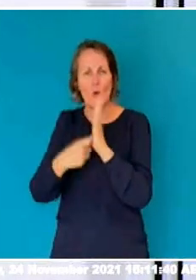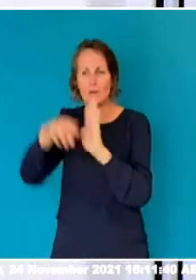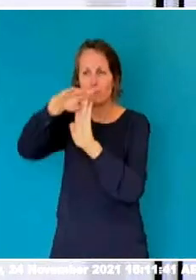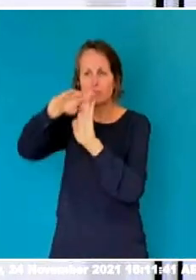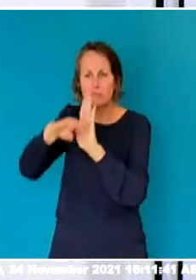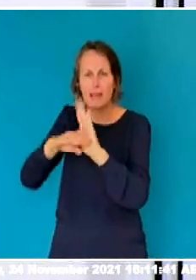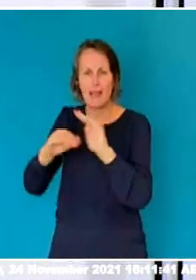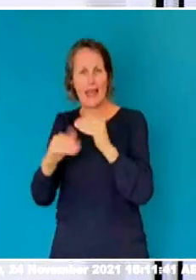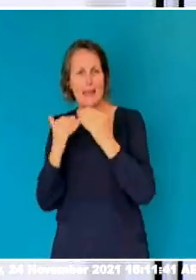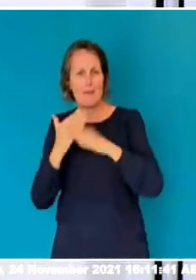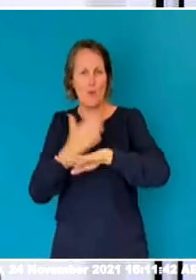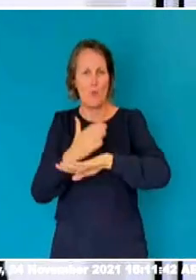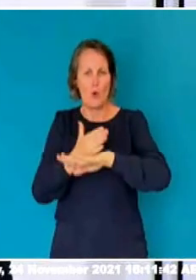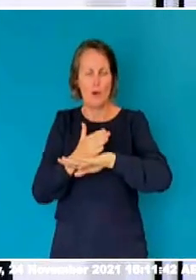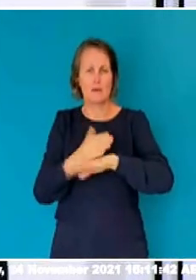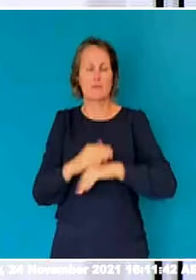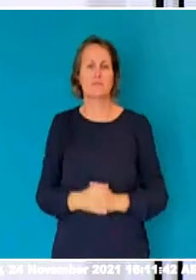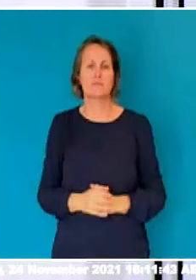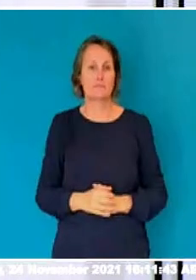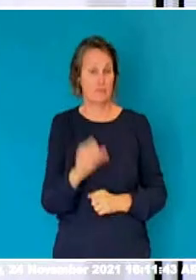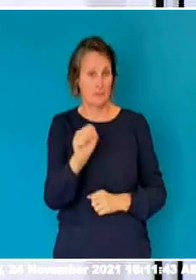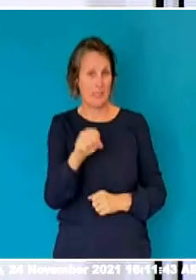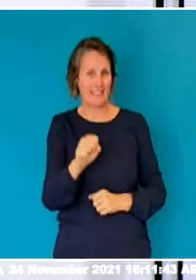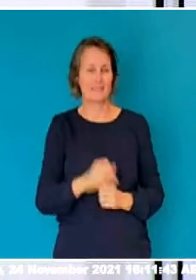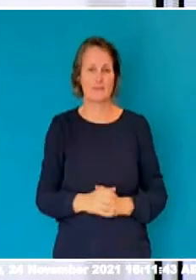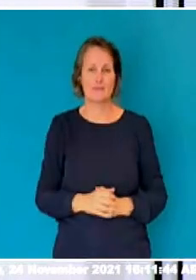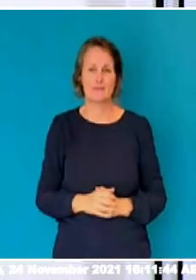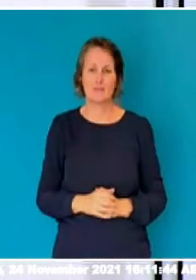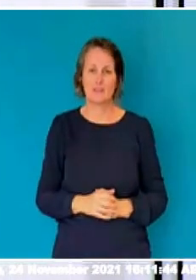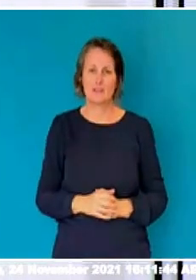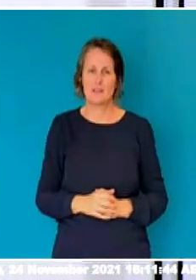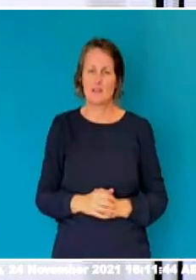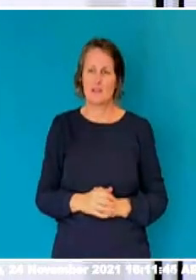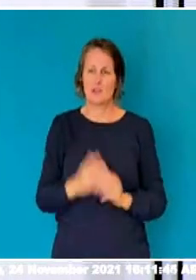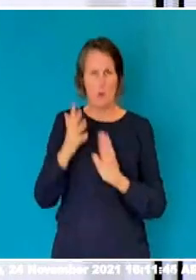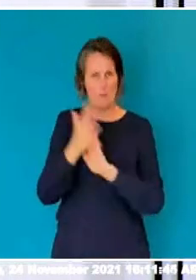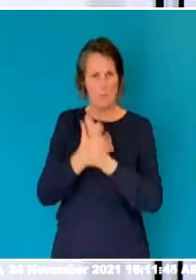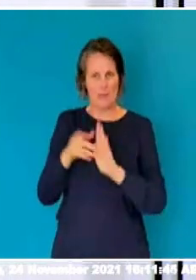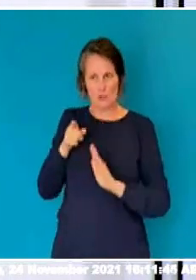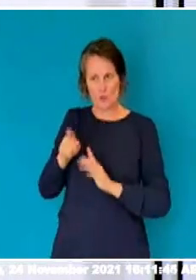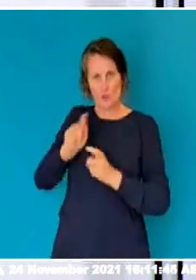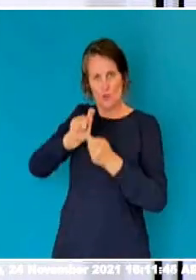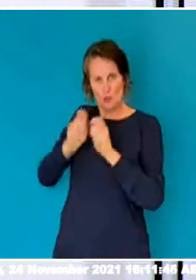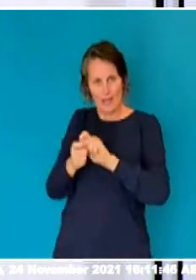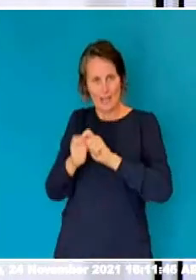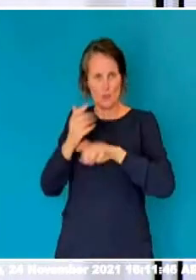And so that accommodation that you're talking about, is that that same thing